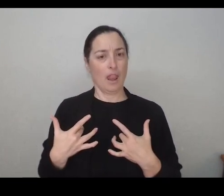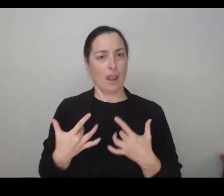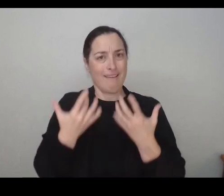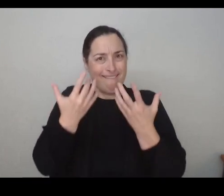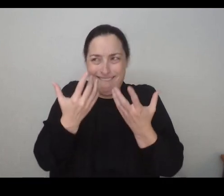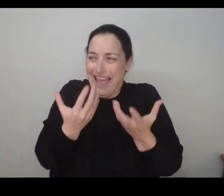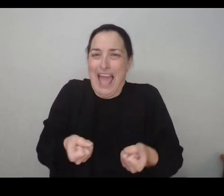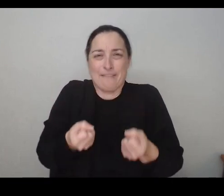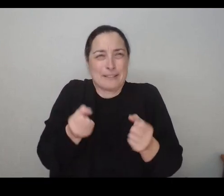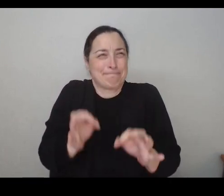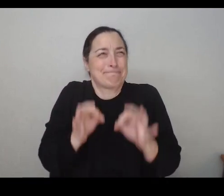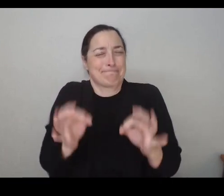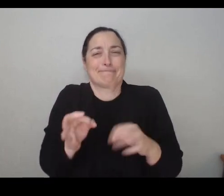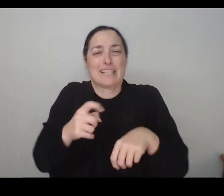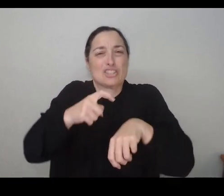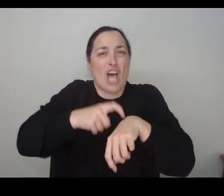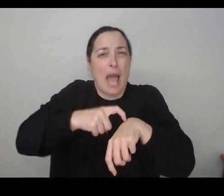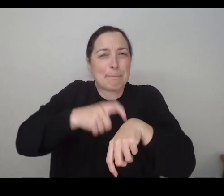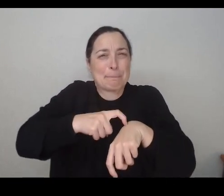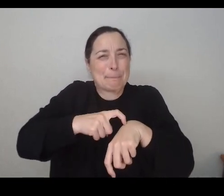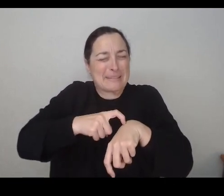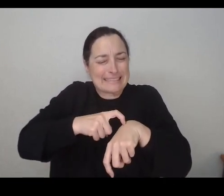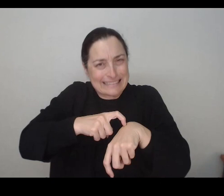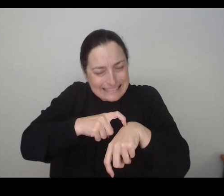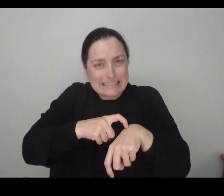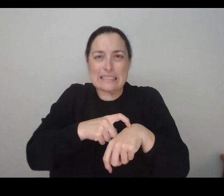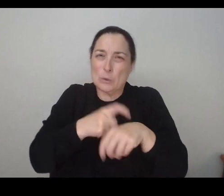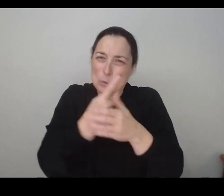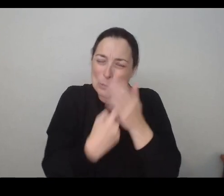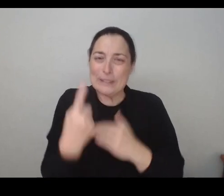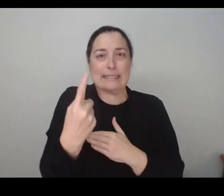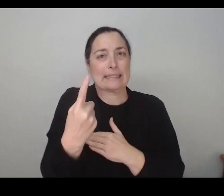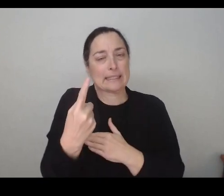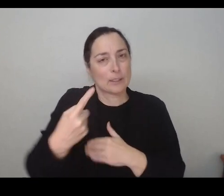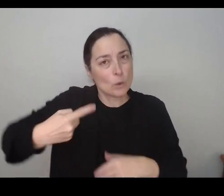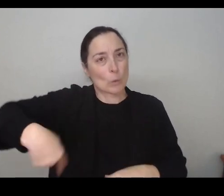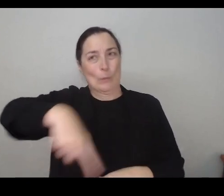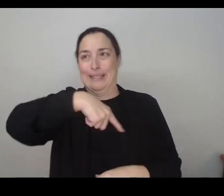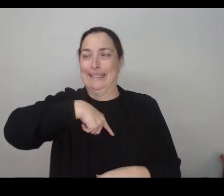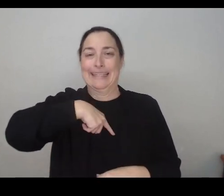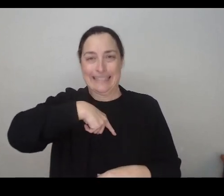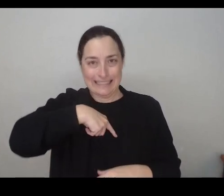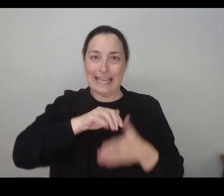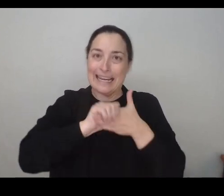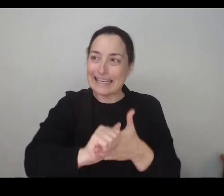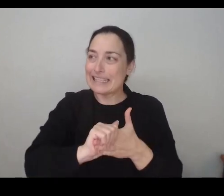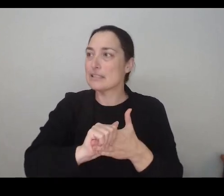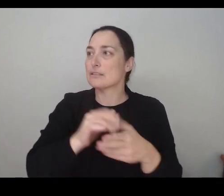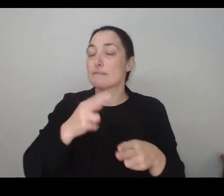and we, artists, members of native communities, leaders of cultural institutions, researchers,